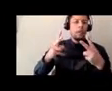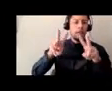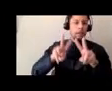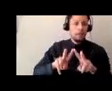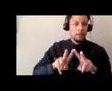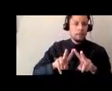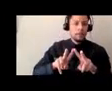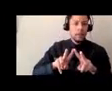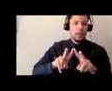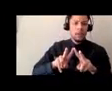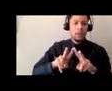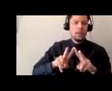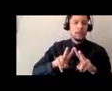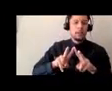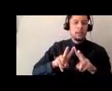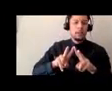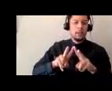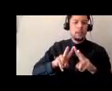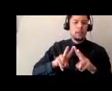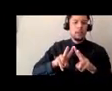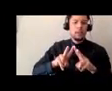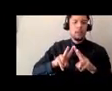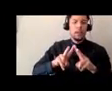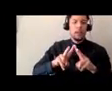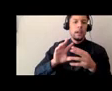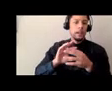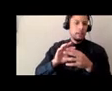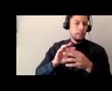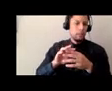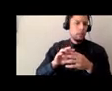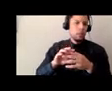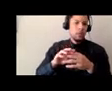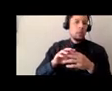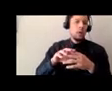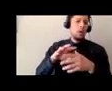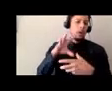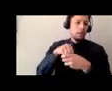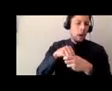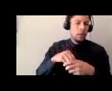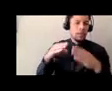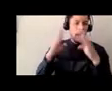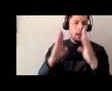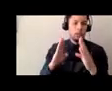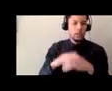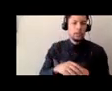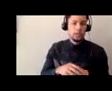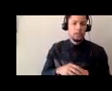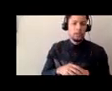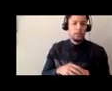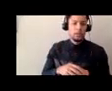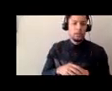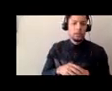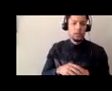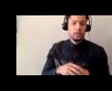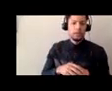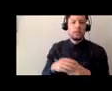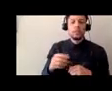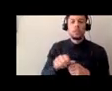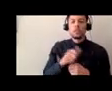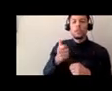And I'm thinking in terms of the disability action center itself representing DAC.